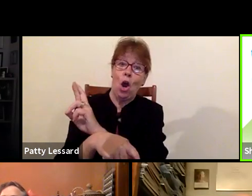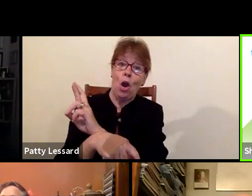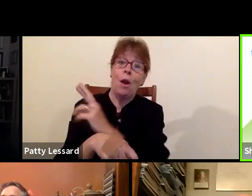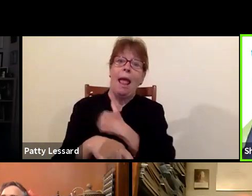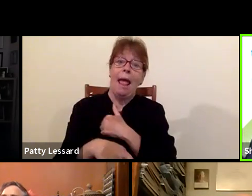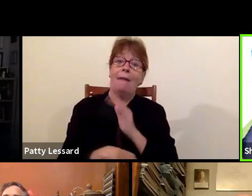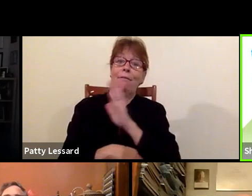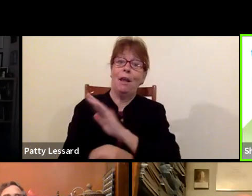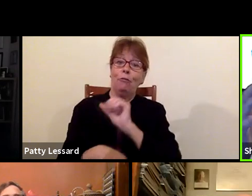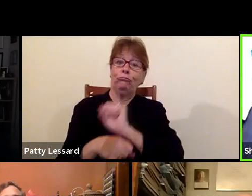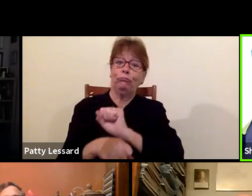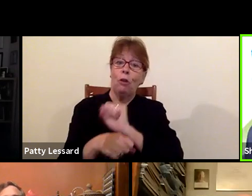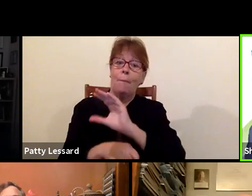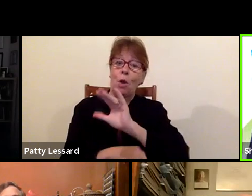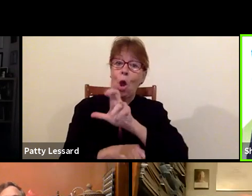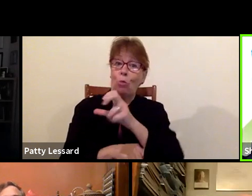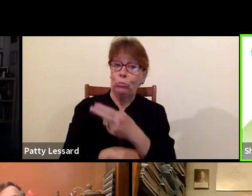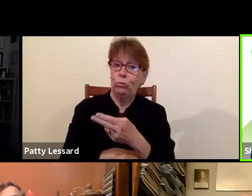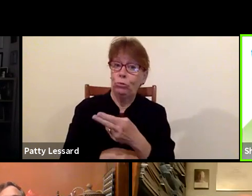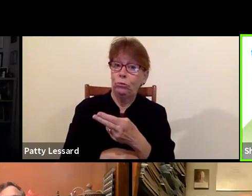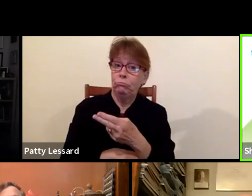We make sure they get paired one people to